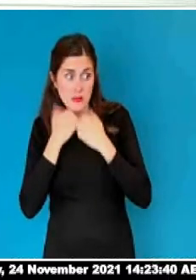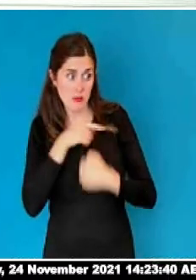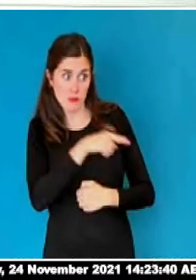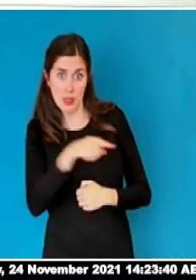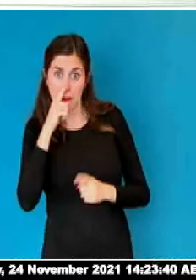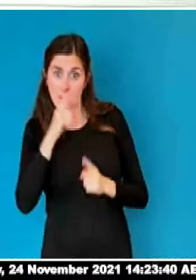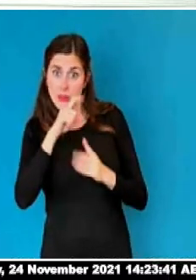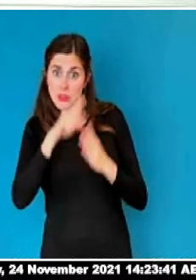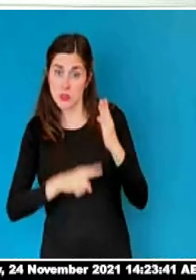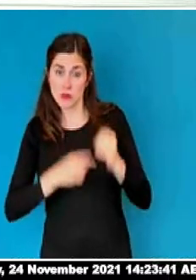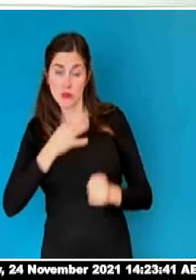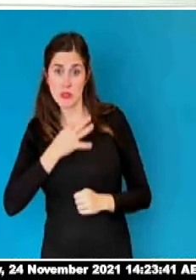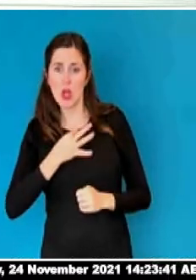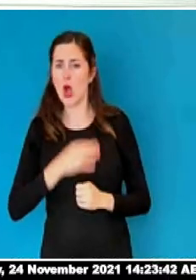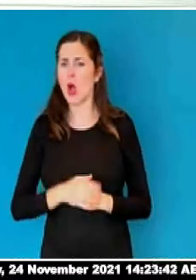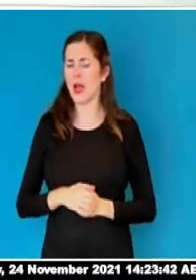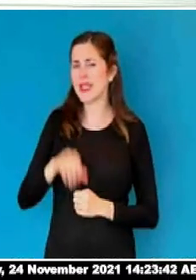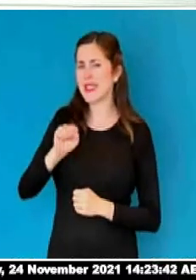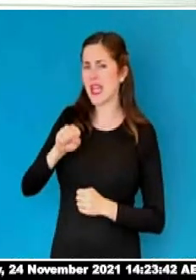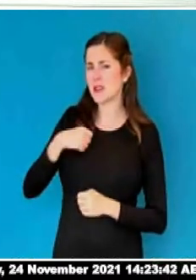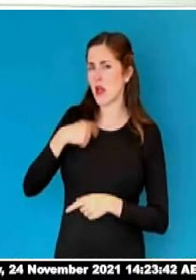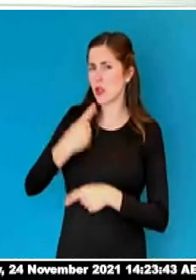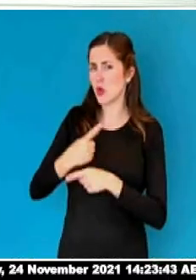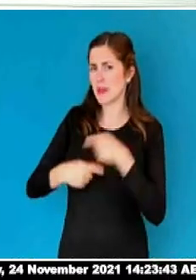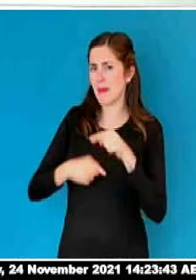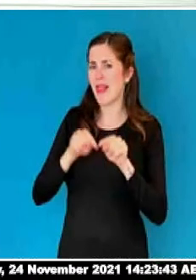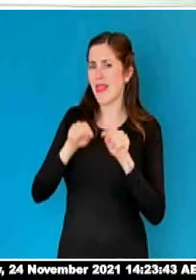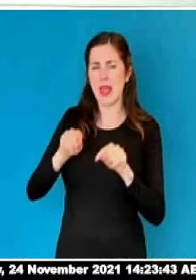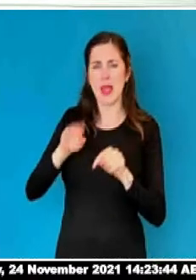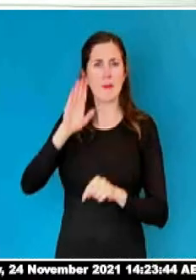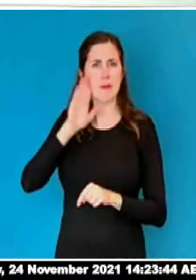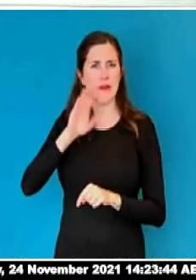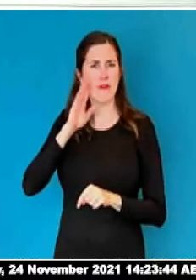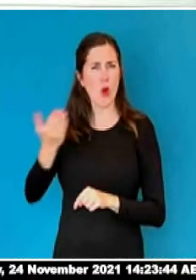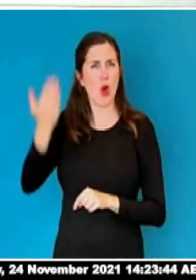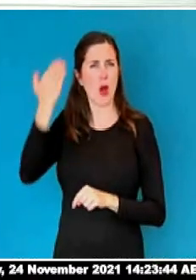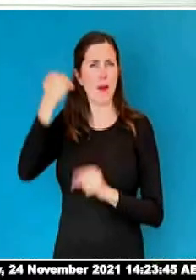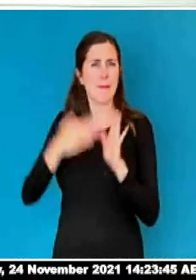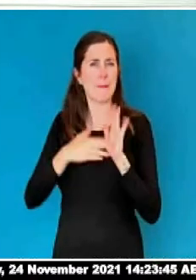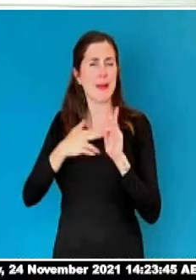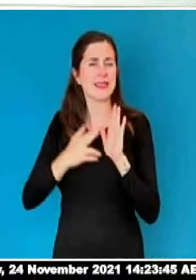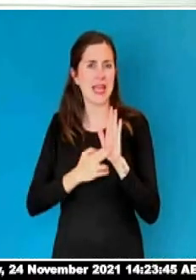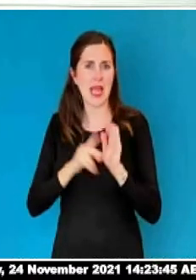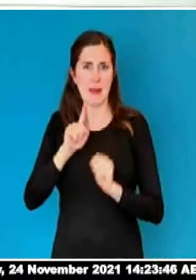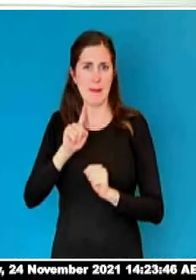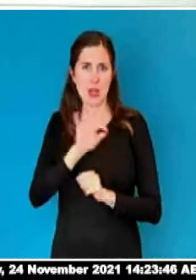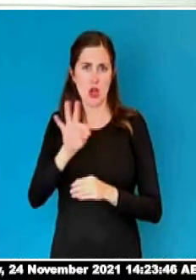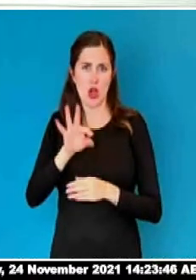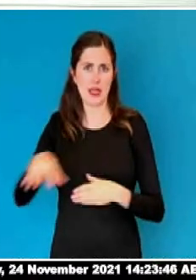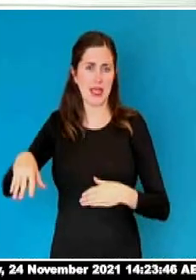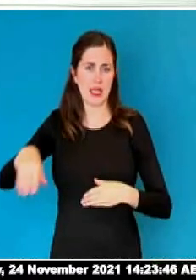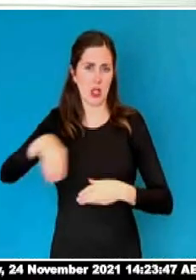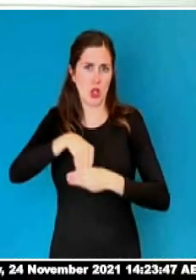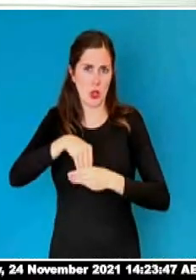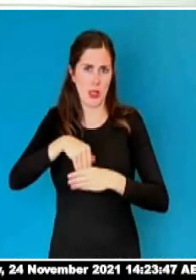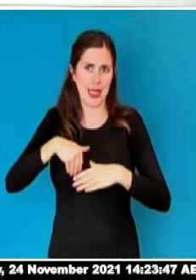Yes, I referred to that in the opening on MondayÂ Yes. MS EASTMAN: --- but it hasn't been included in any evidence included